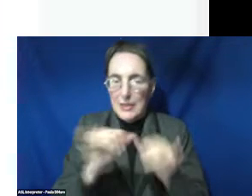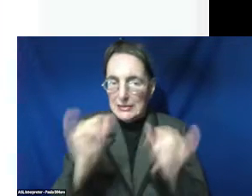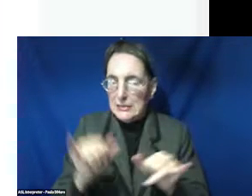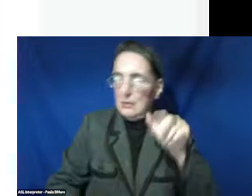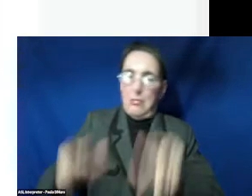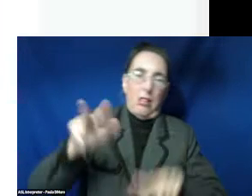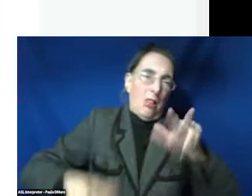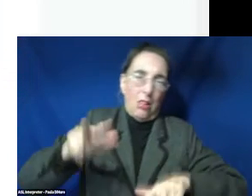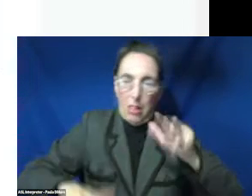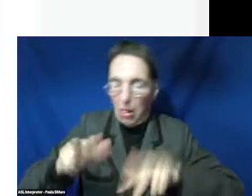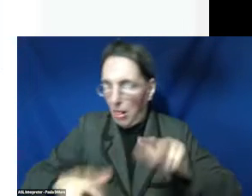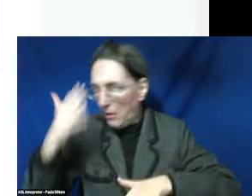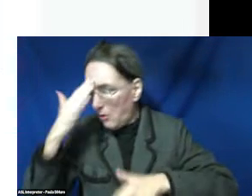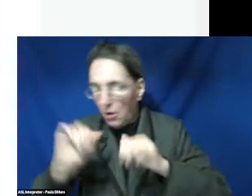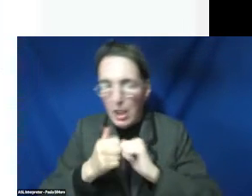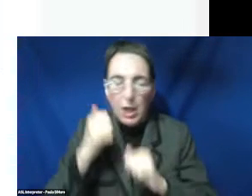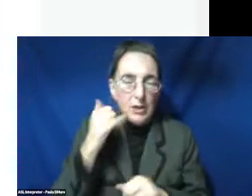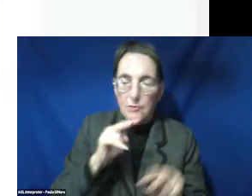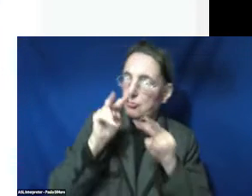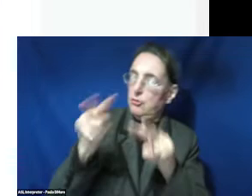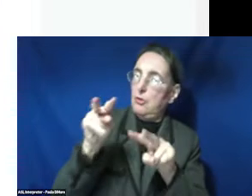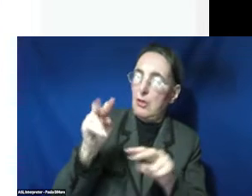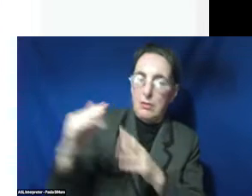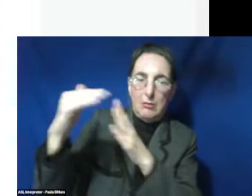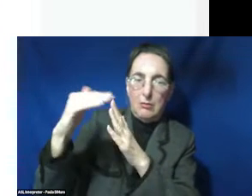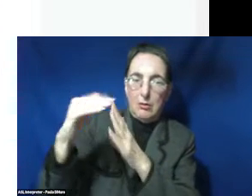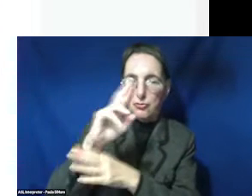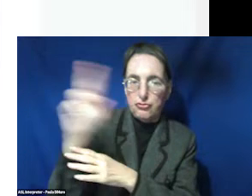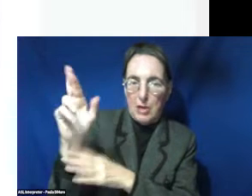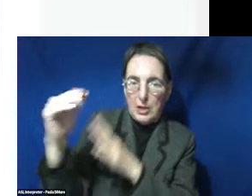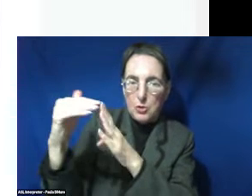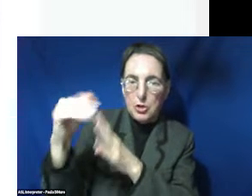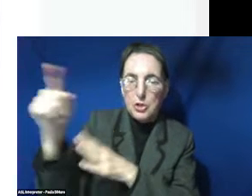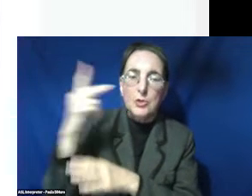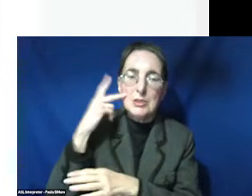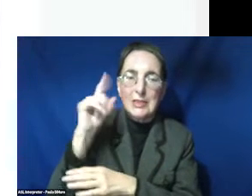if you look on the upper right-hand corner, you'll see these links called Help and About.